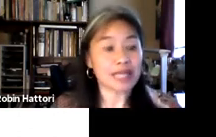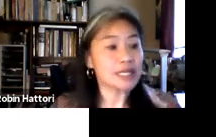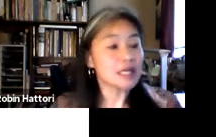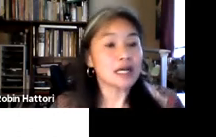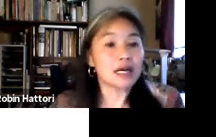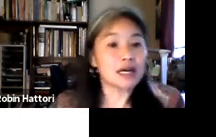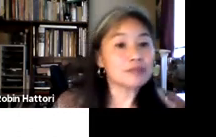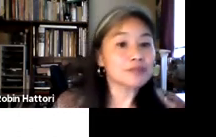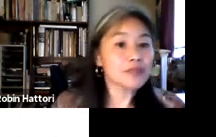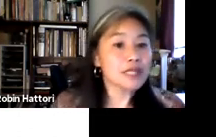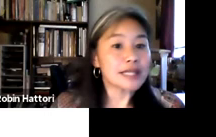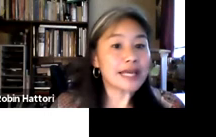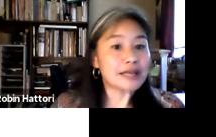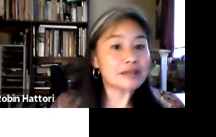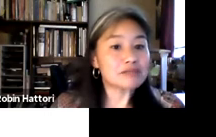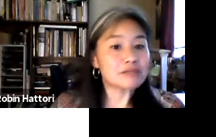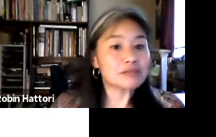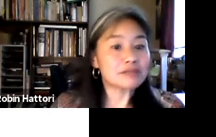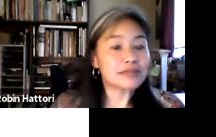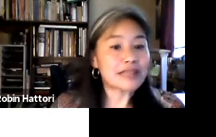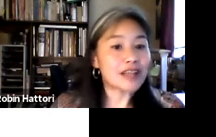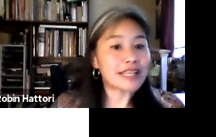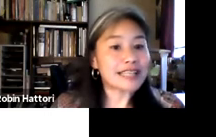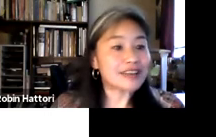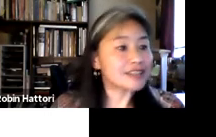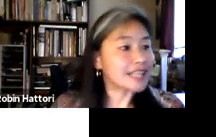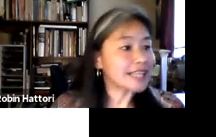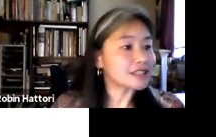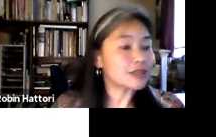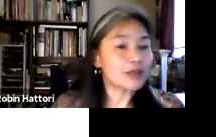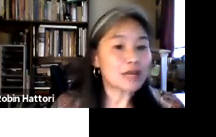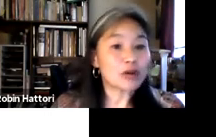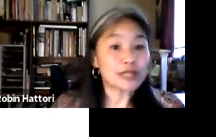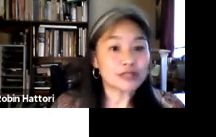centers. And so for example, for my family, that was a racetrack.